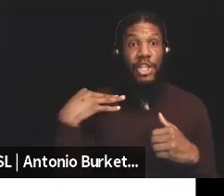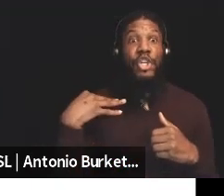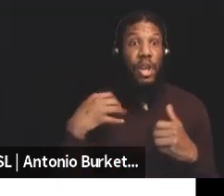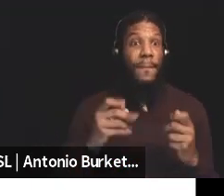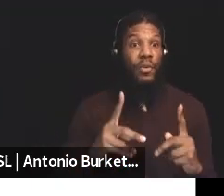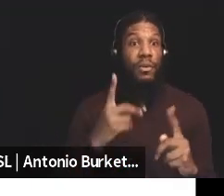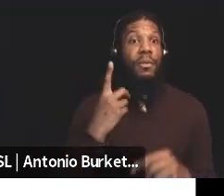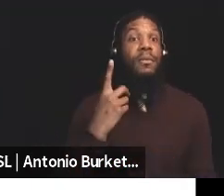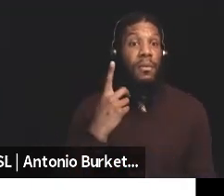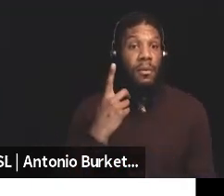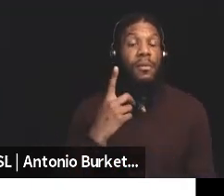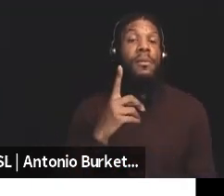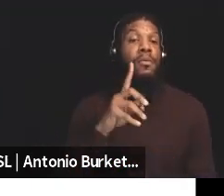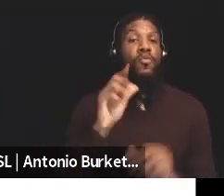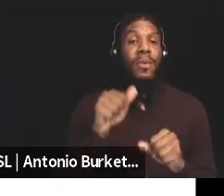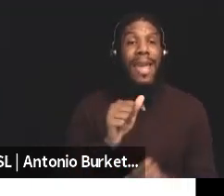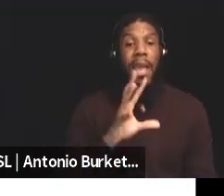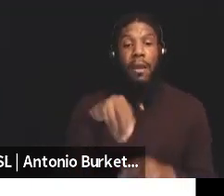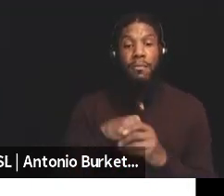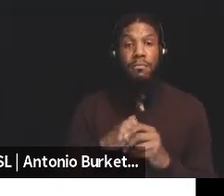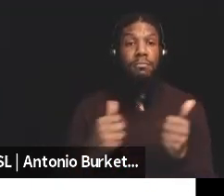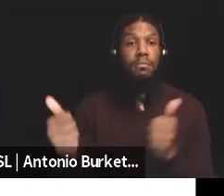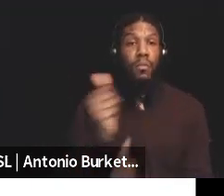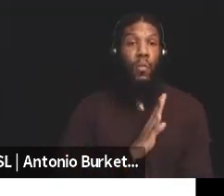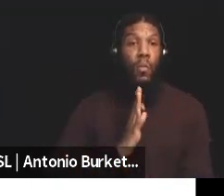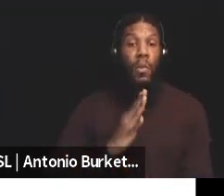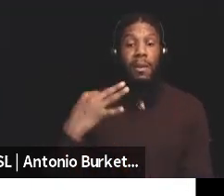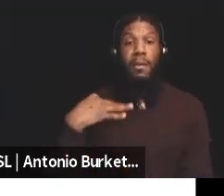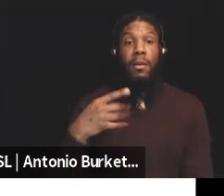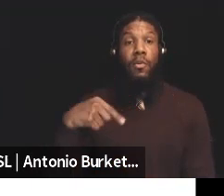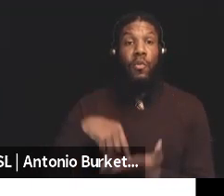including serving on the Executive Board. Applications are going to be due October 31.